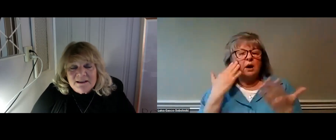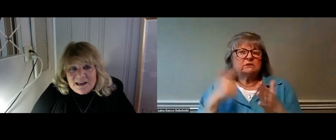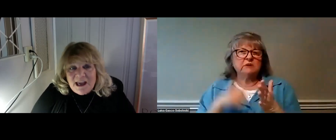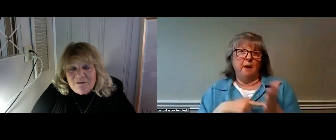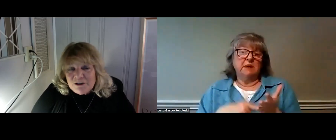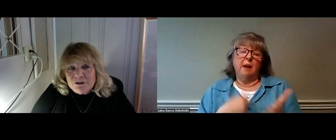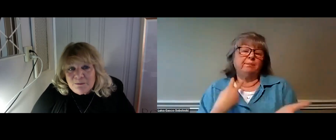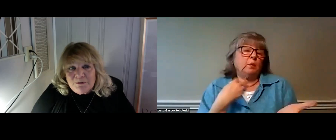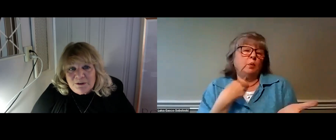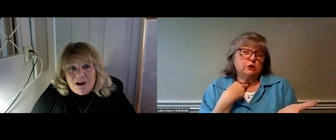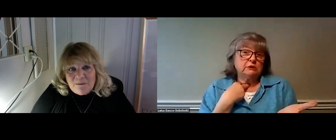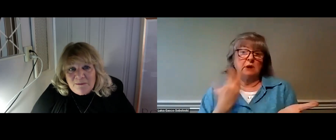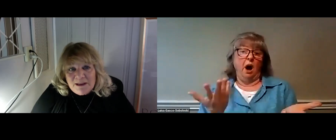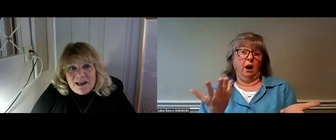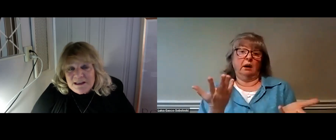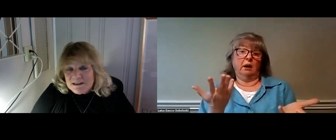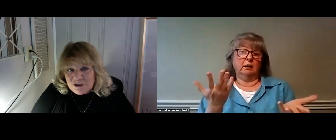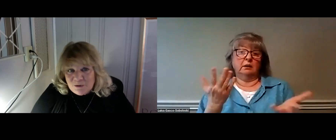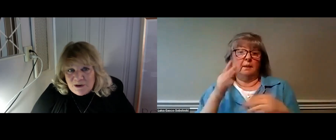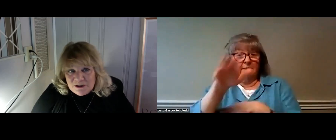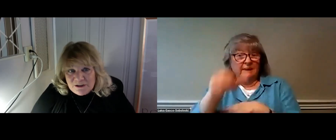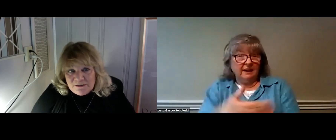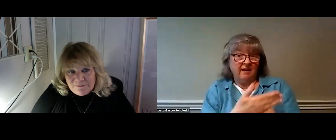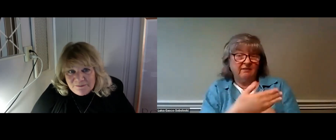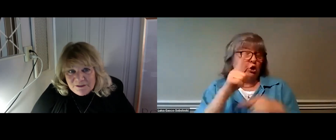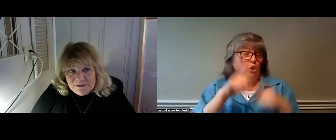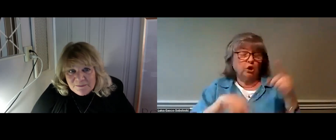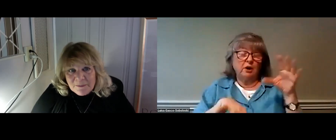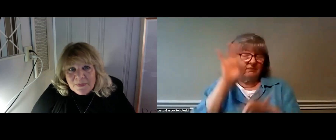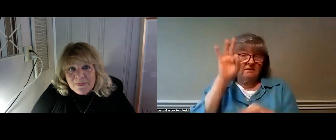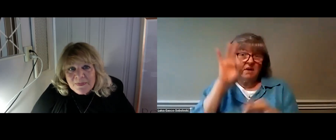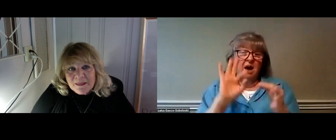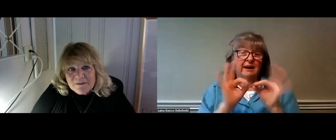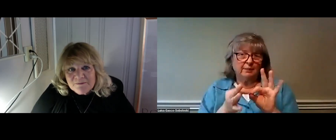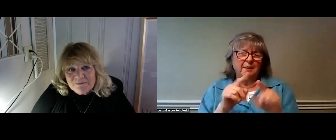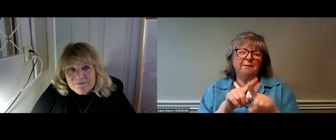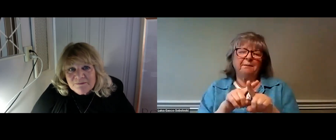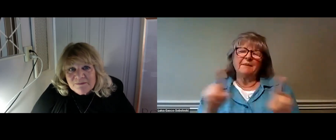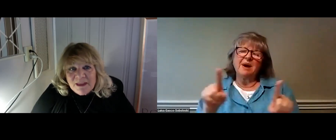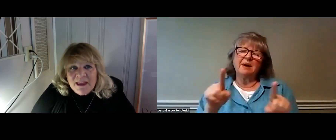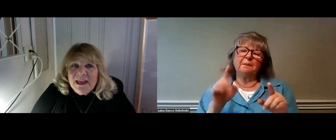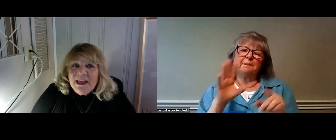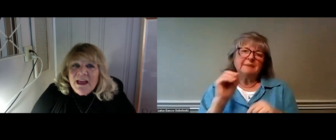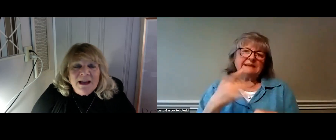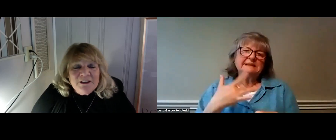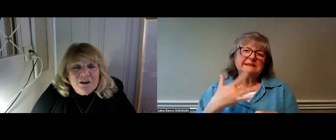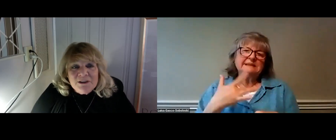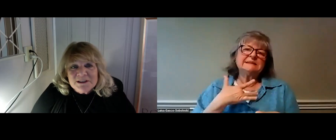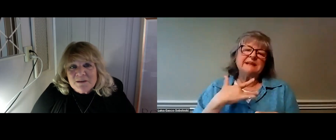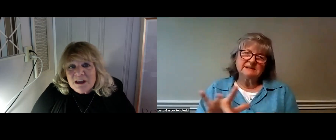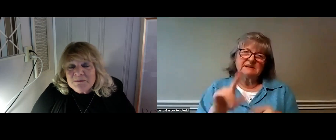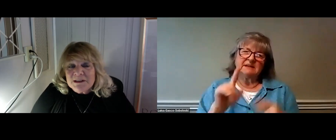have an interpreter come in any situation. I know that sometimes it's